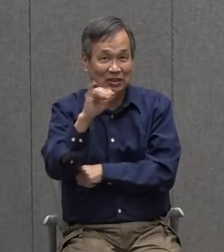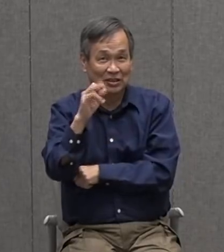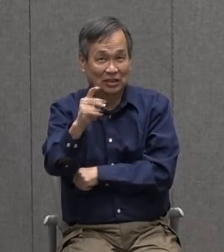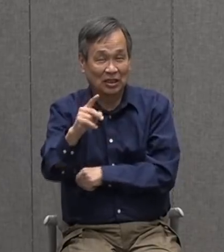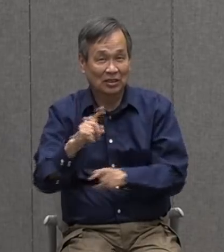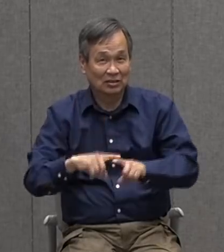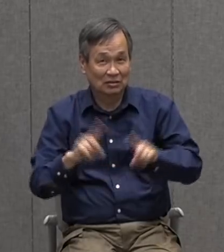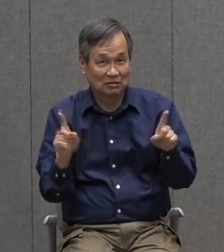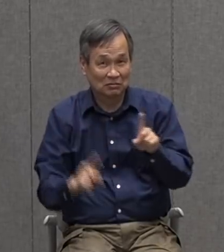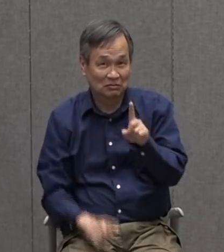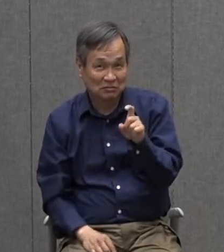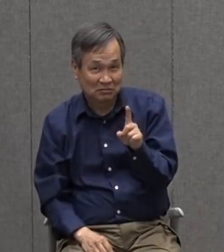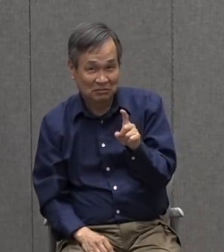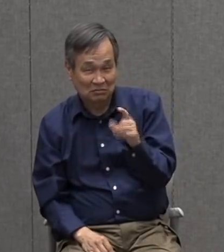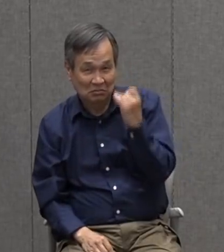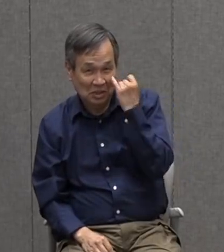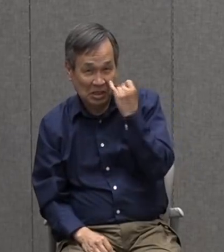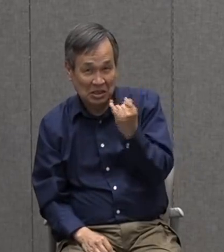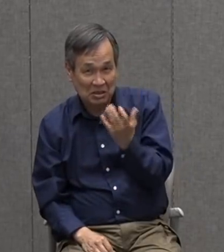Do you have any idea what he's gonna try to do now?